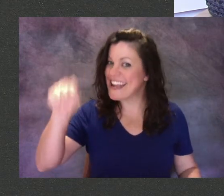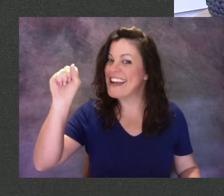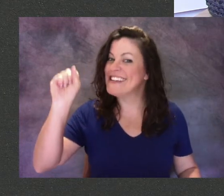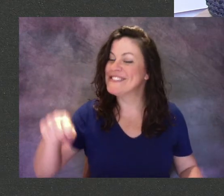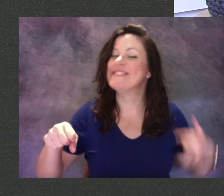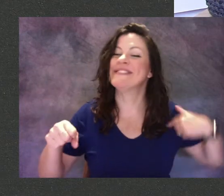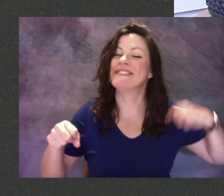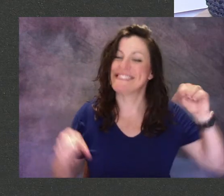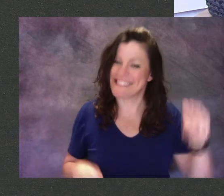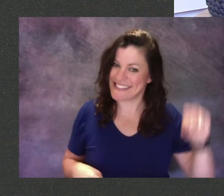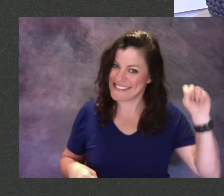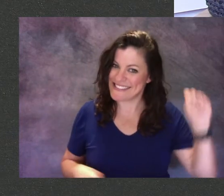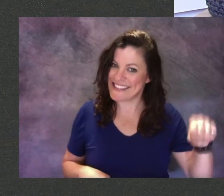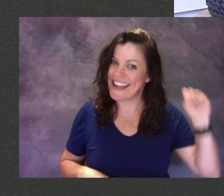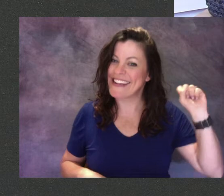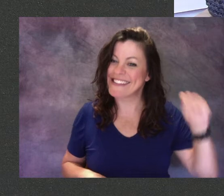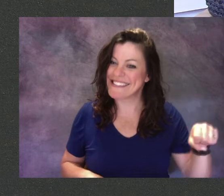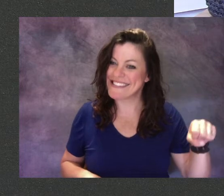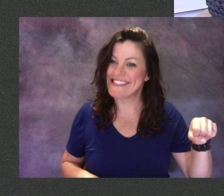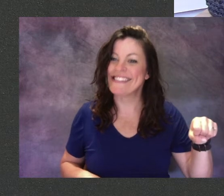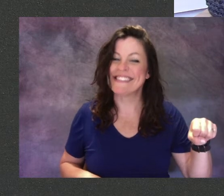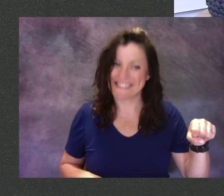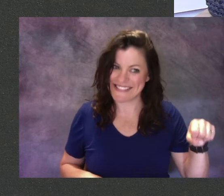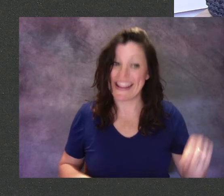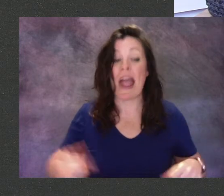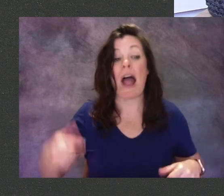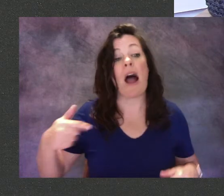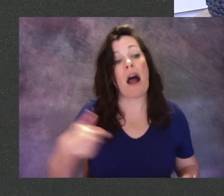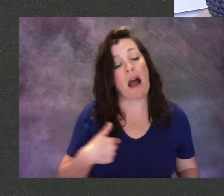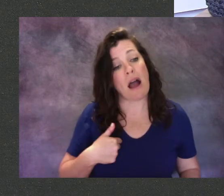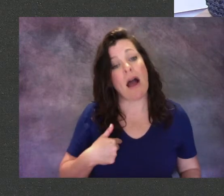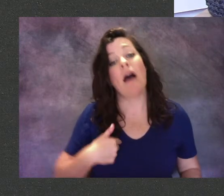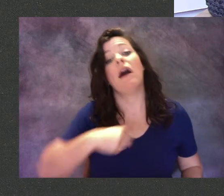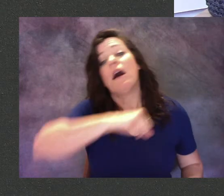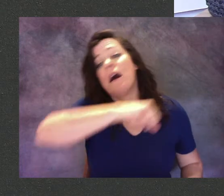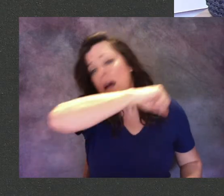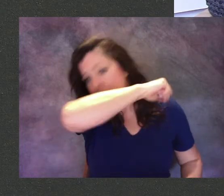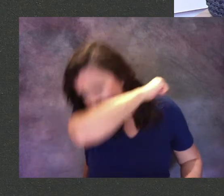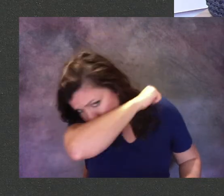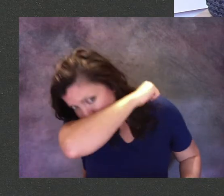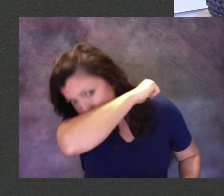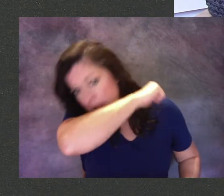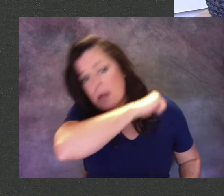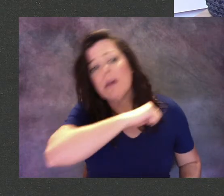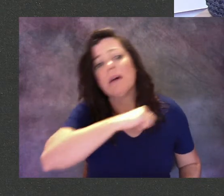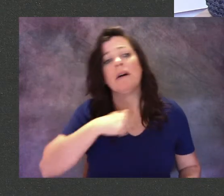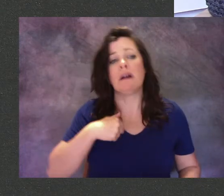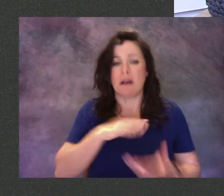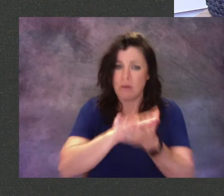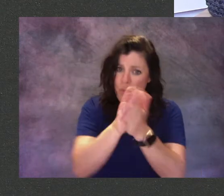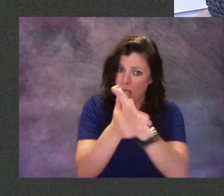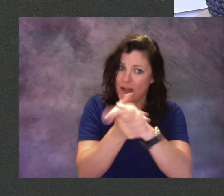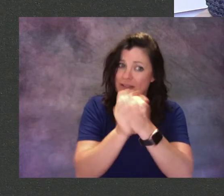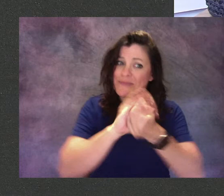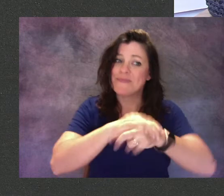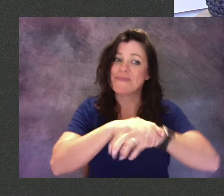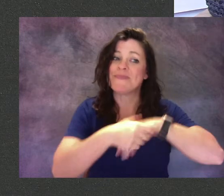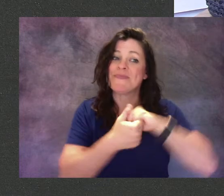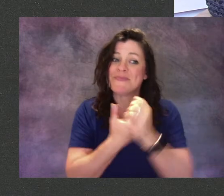Yes I do. Yes I do I cover my sneezes, I wash my hands often